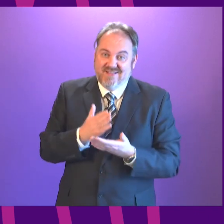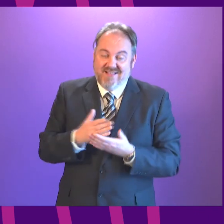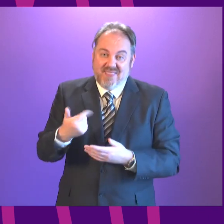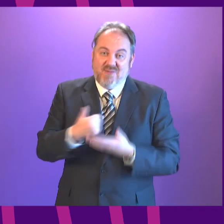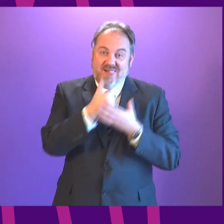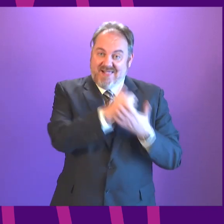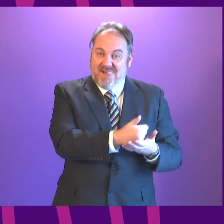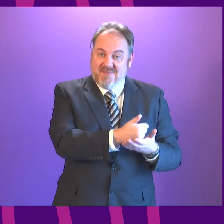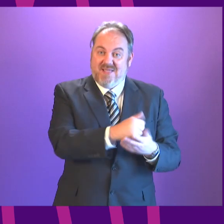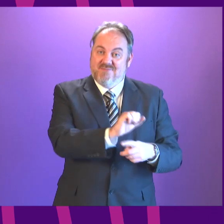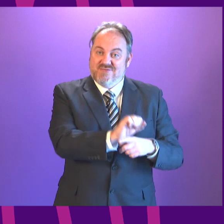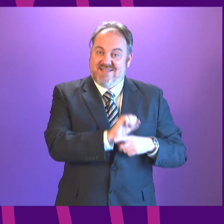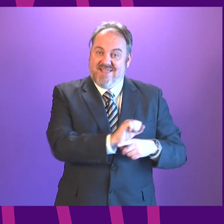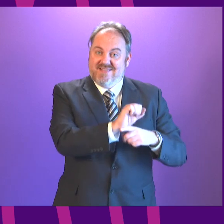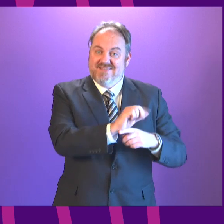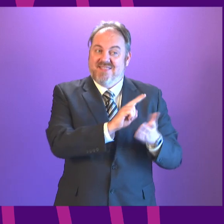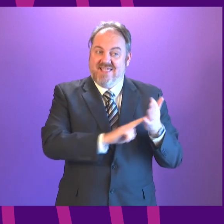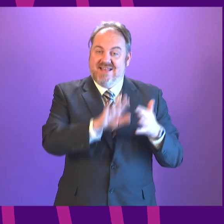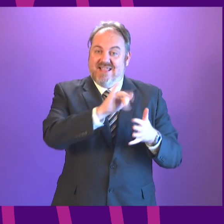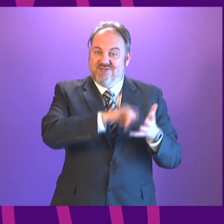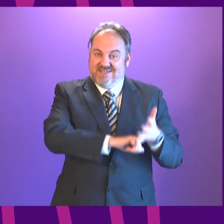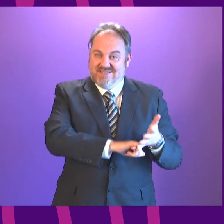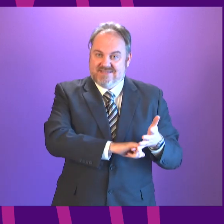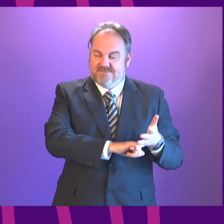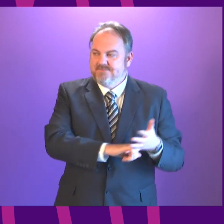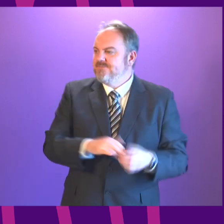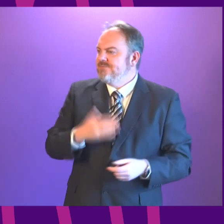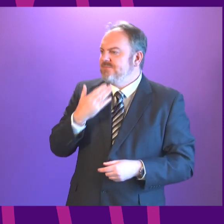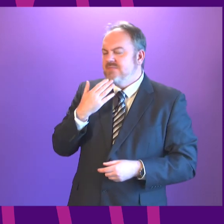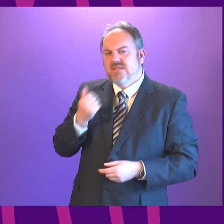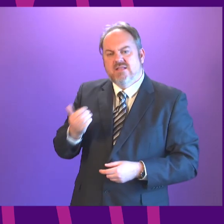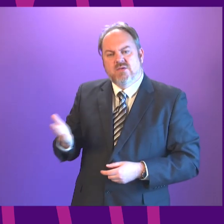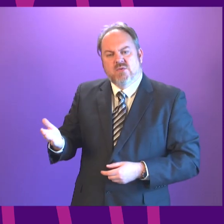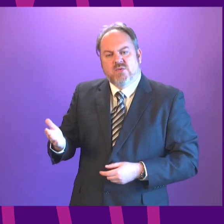The Deputy Presiding Officer: I am keen to get in every member who wants